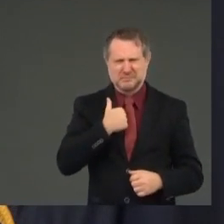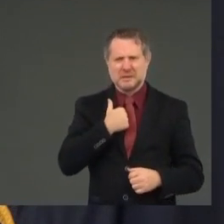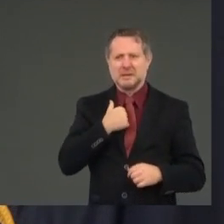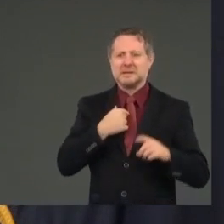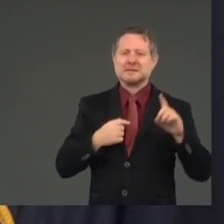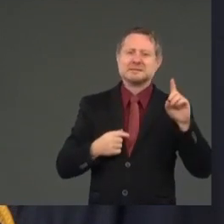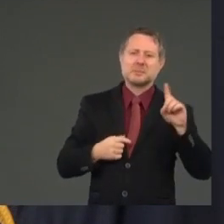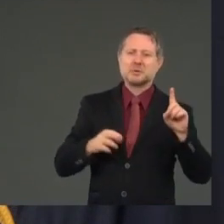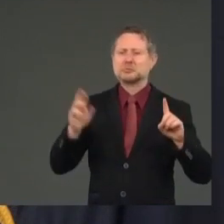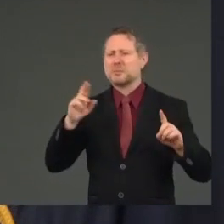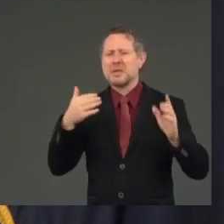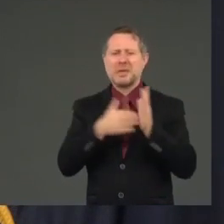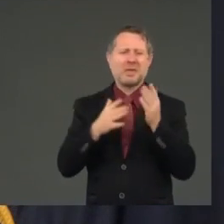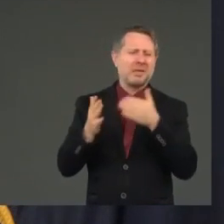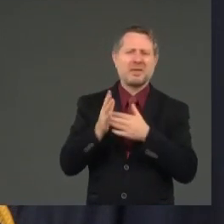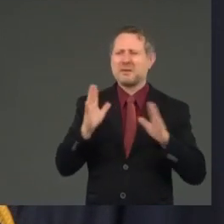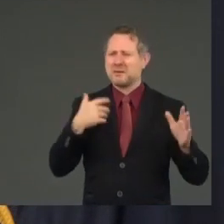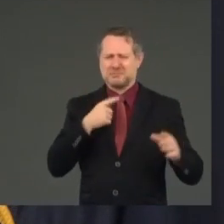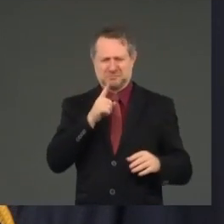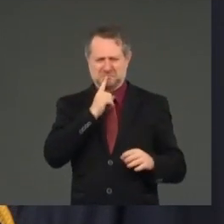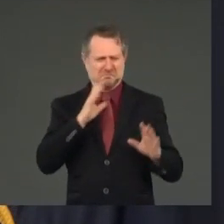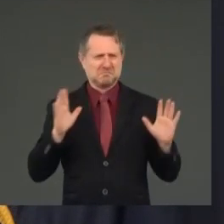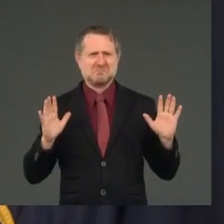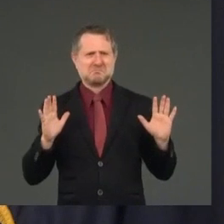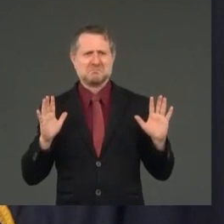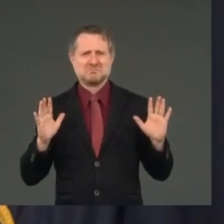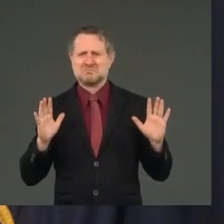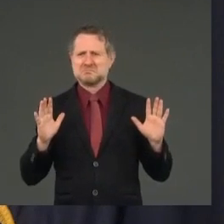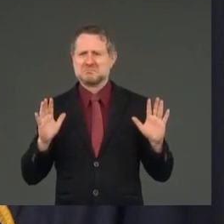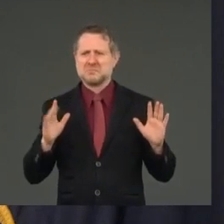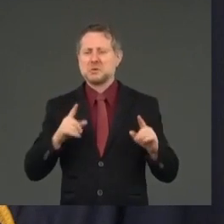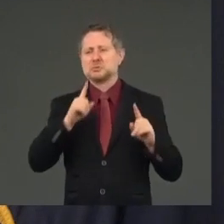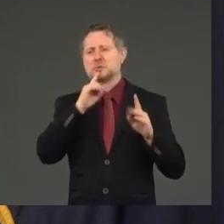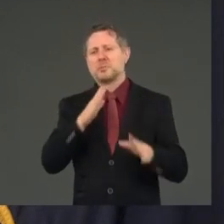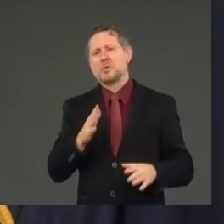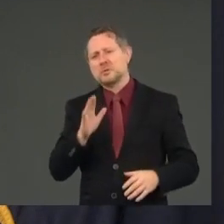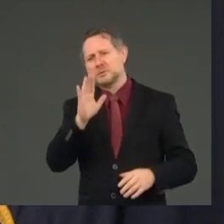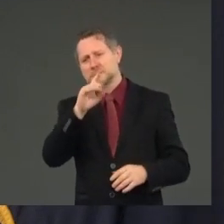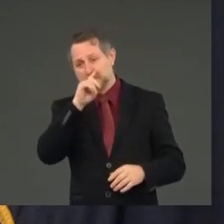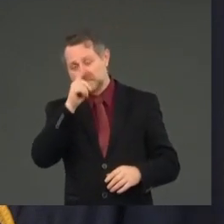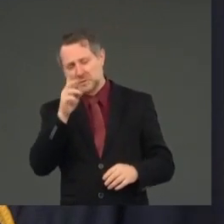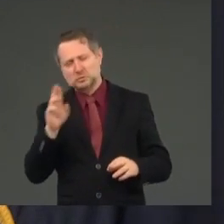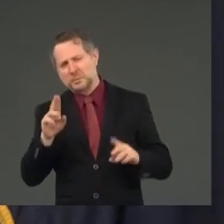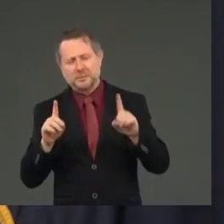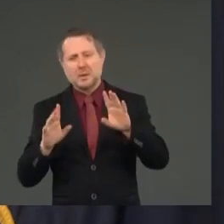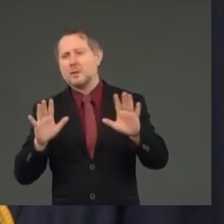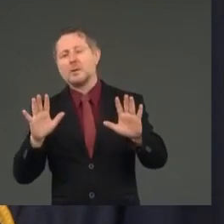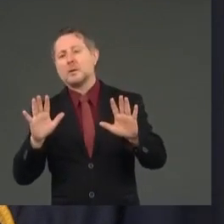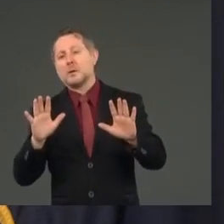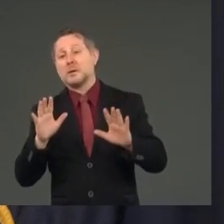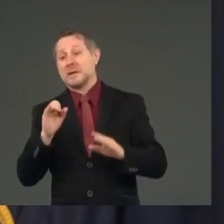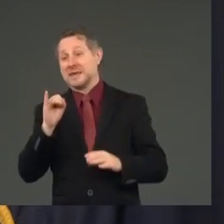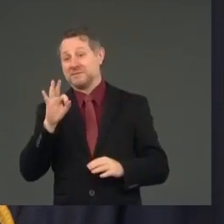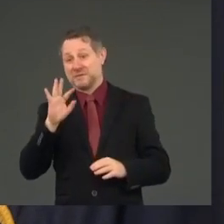I'M NOT RESISTANT, JIMMY. I SAID I'M JUST NOT PLAYING POLITICS.